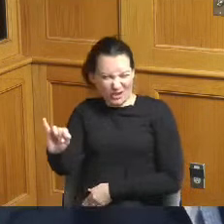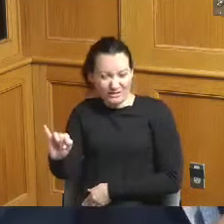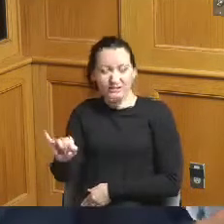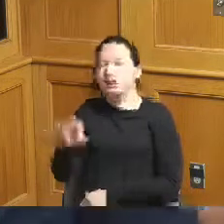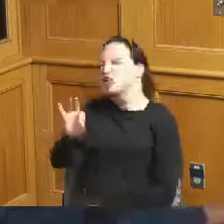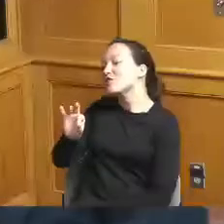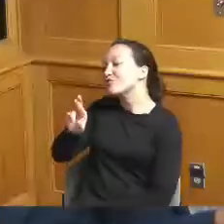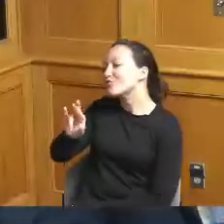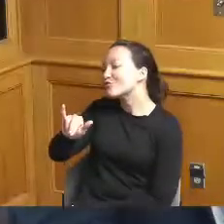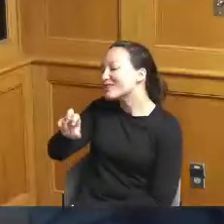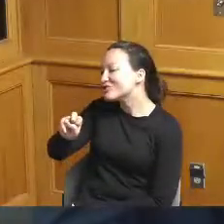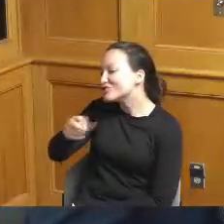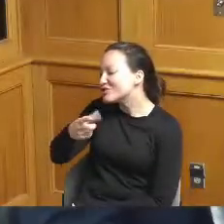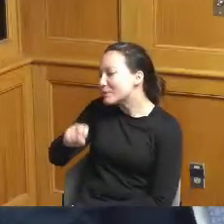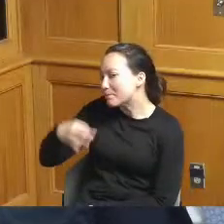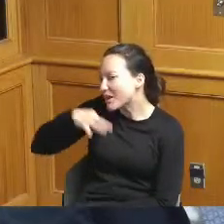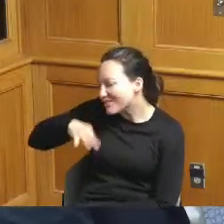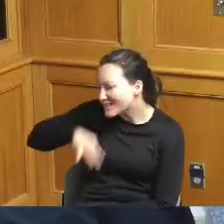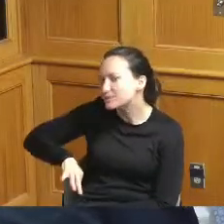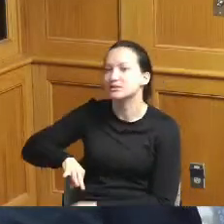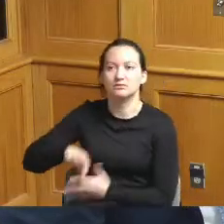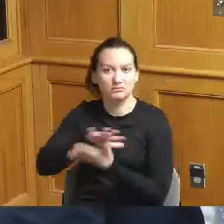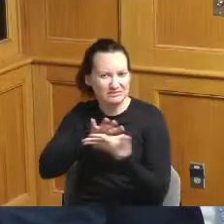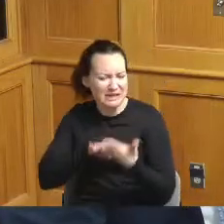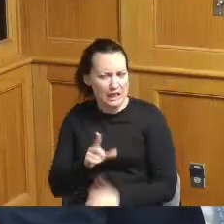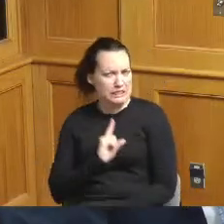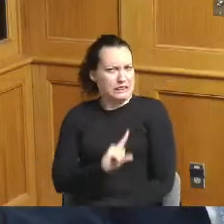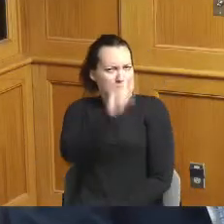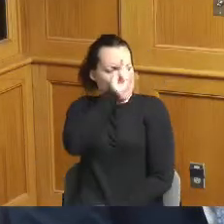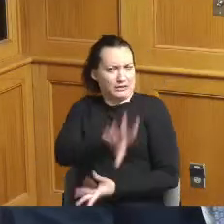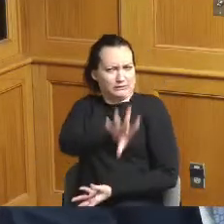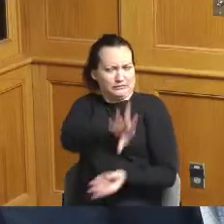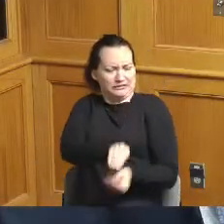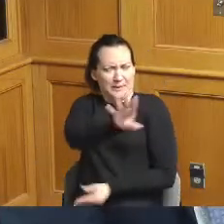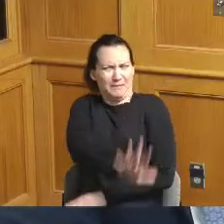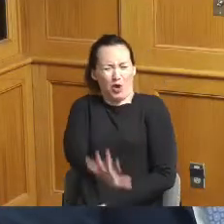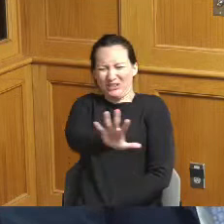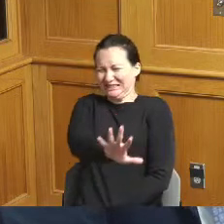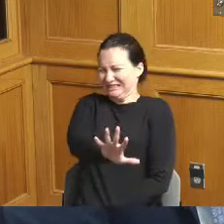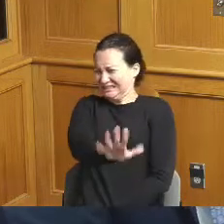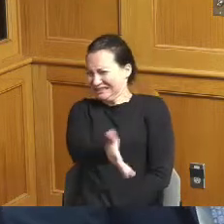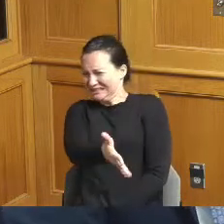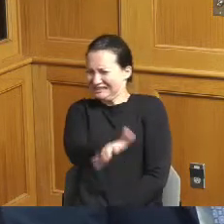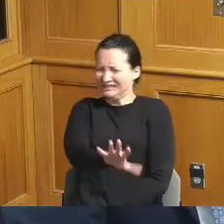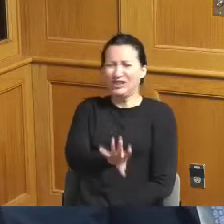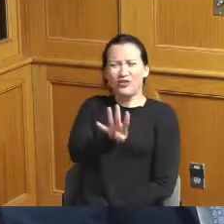benefits healthcare for court employees and fringe benefits I think total somewhere around 400,000